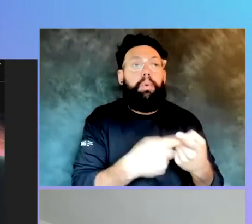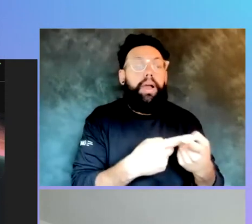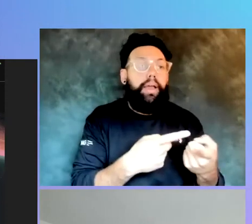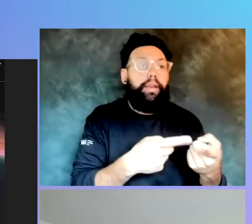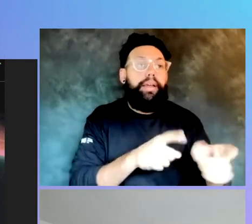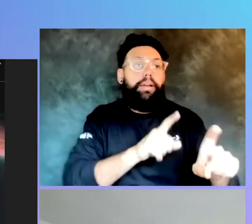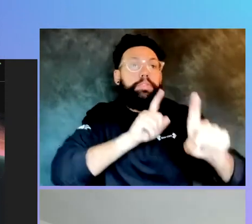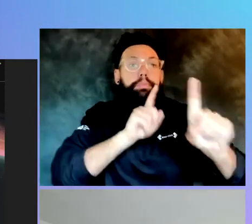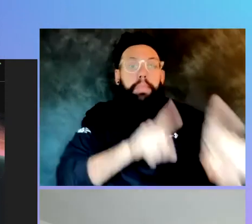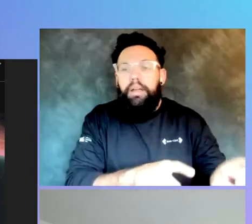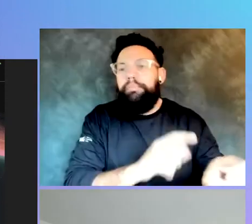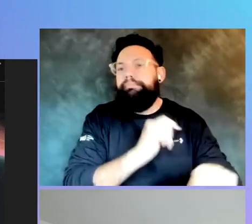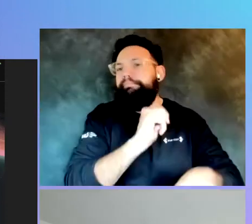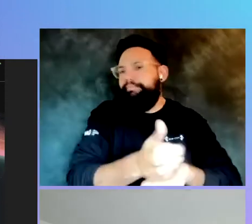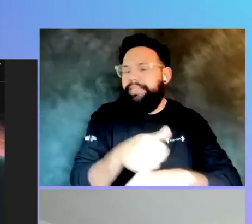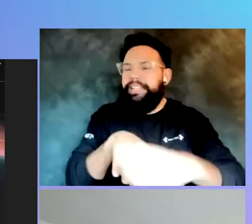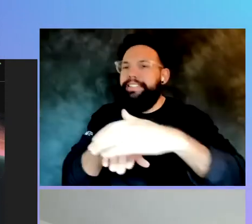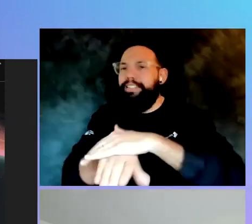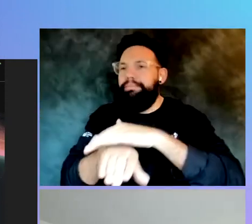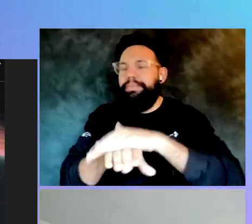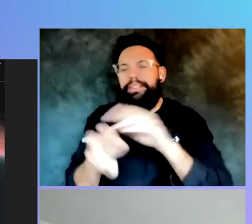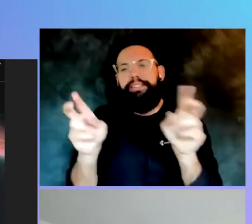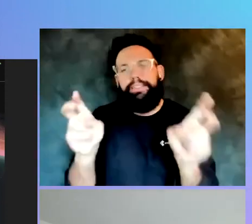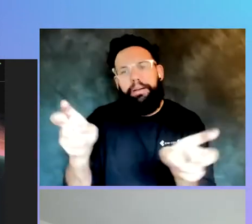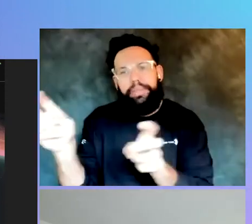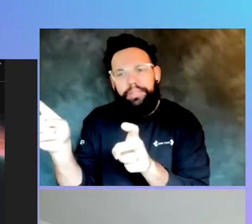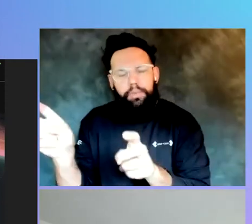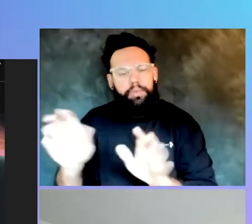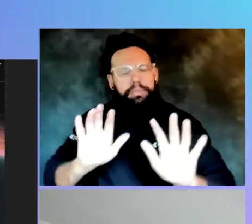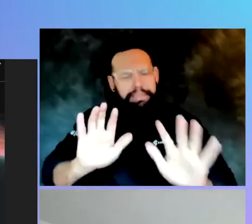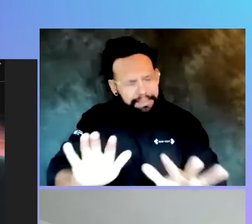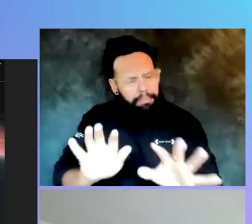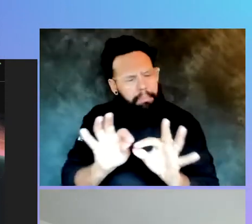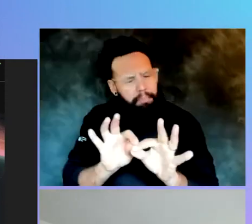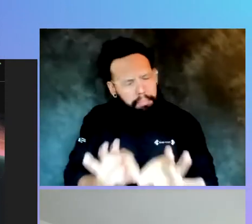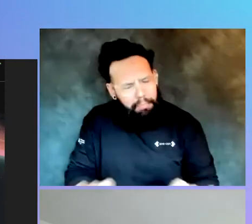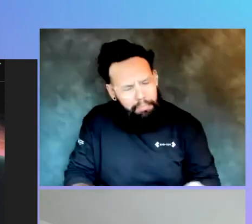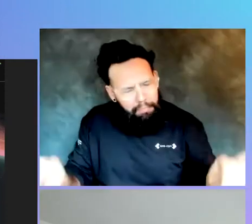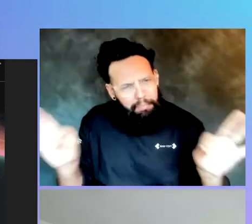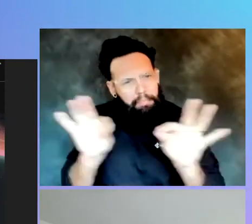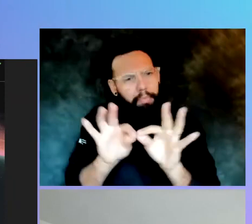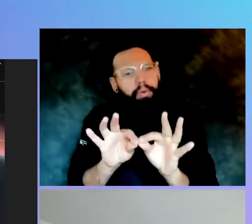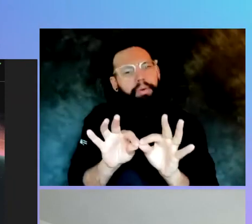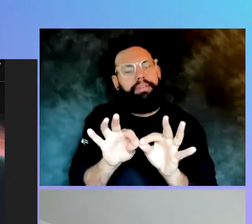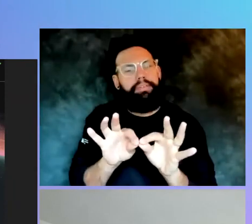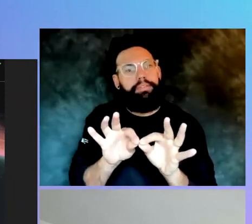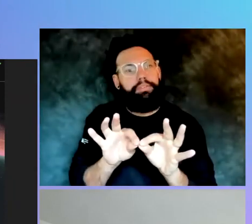It's critical and super important to be aware of this